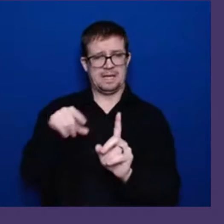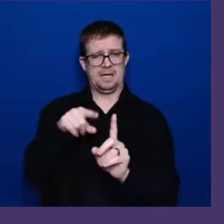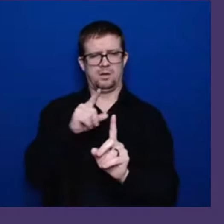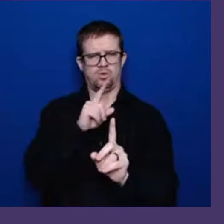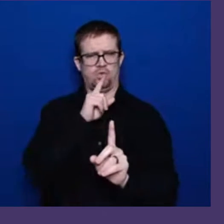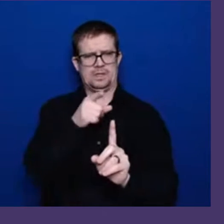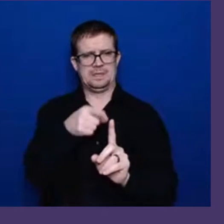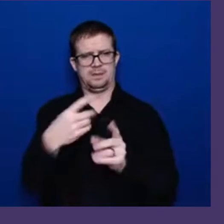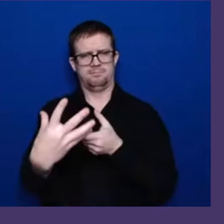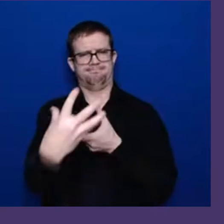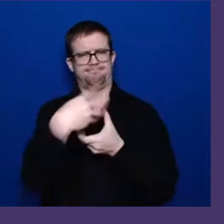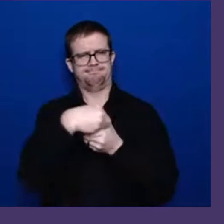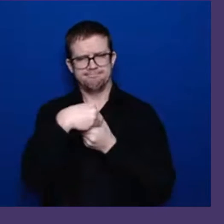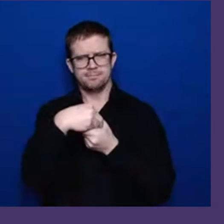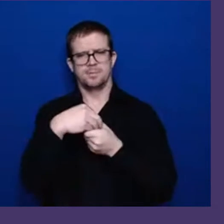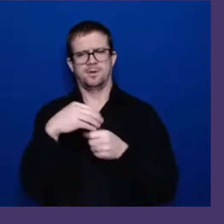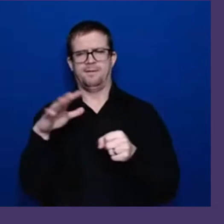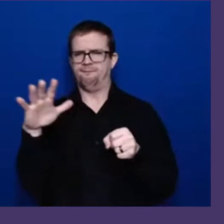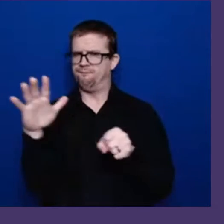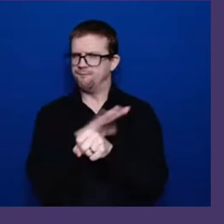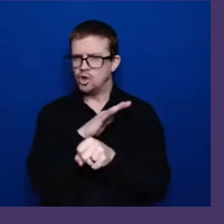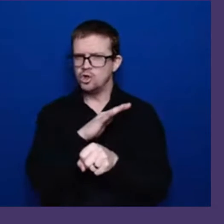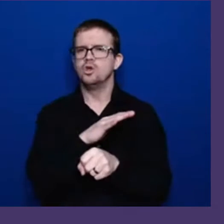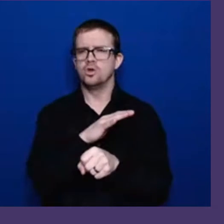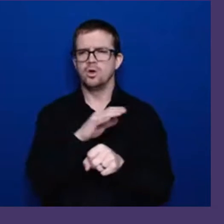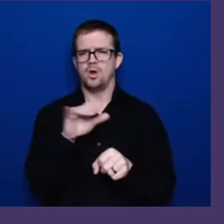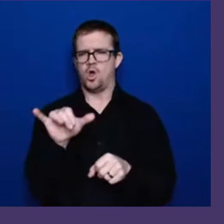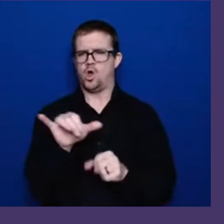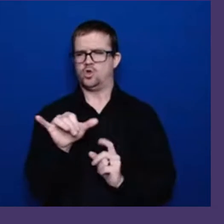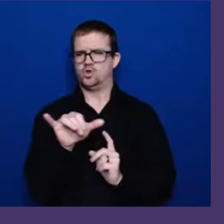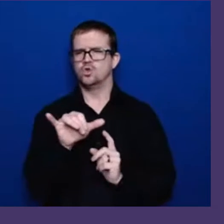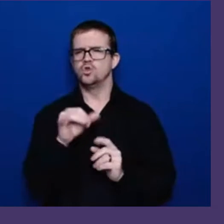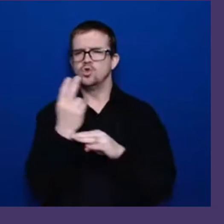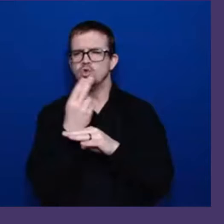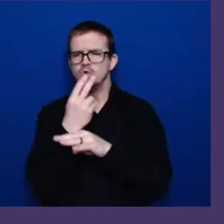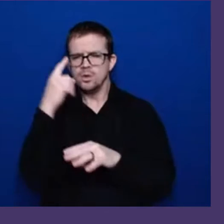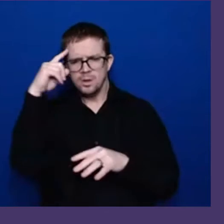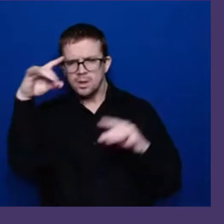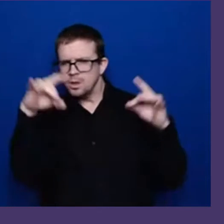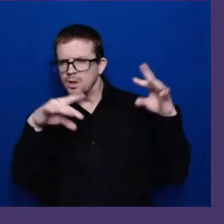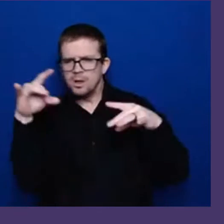also using think tanks of different people that are